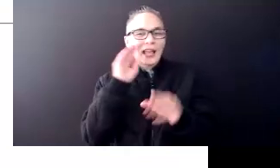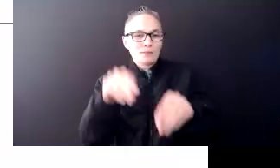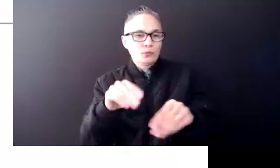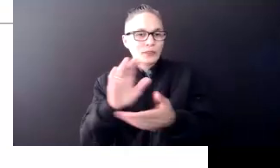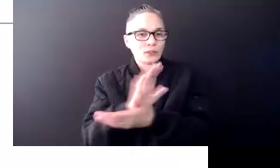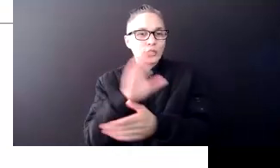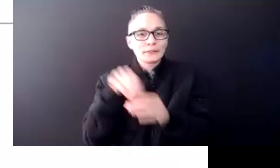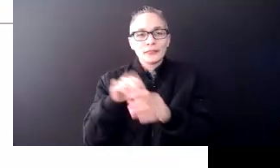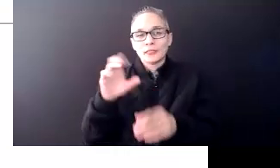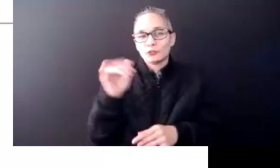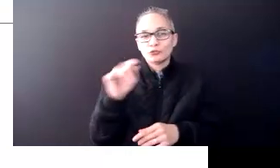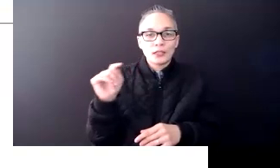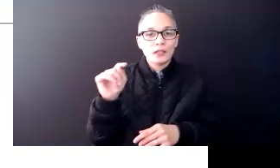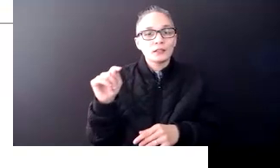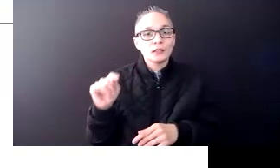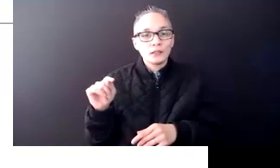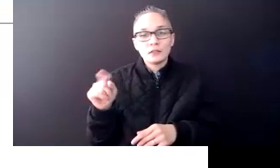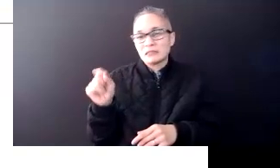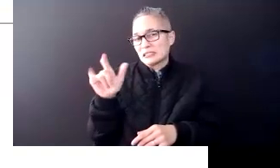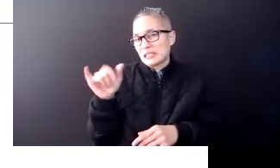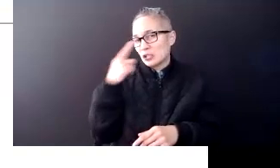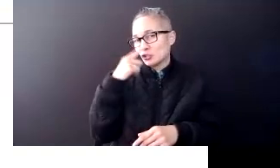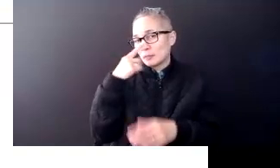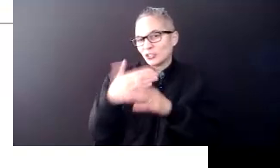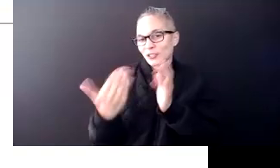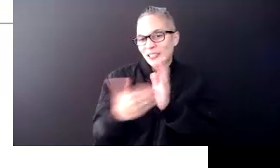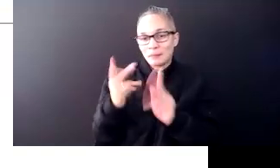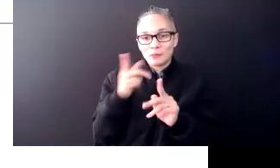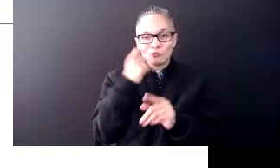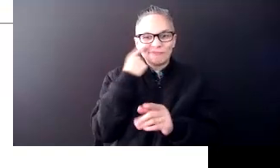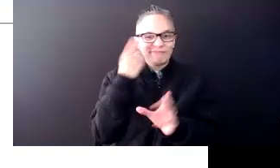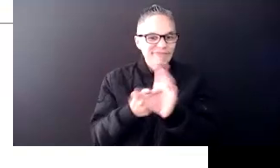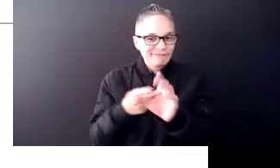But, Sally, if you could reshare as well for anyone who may have missed it,